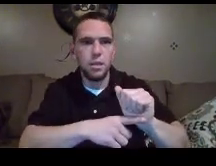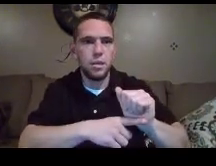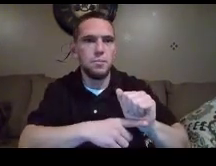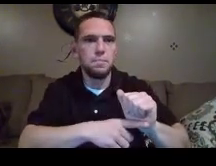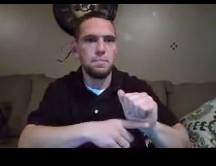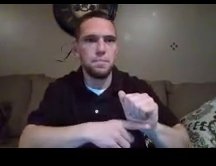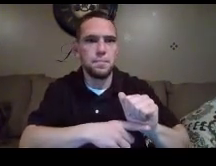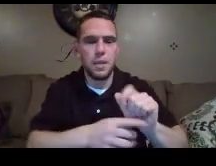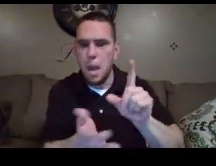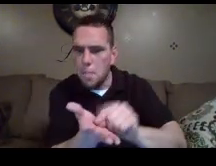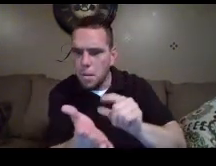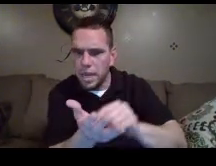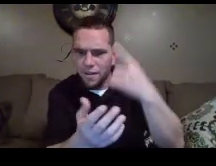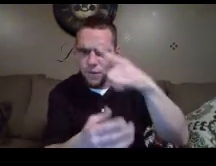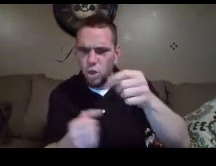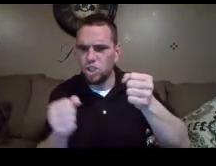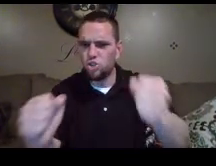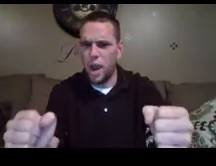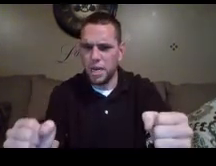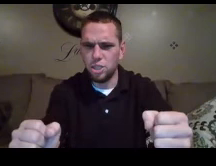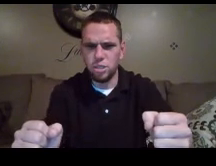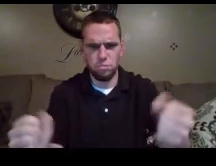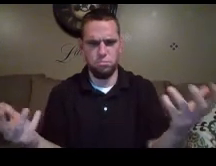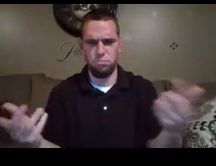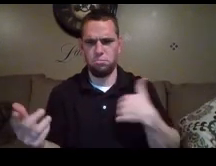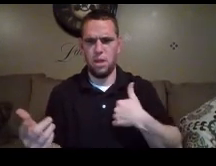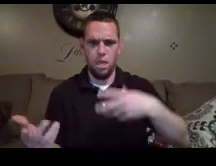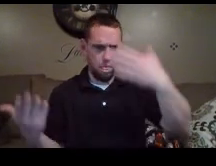Well, I might not know that that's a strategy if I don't have a heading selected.